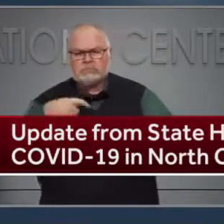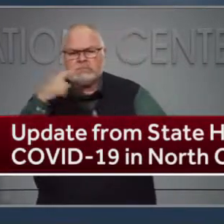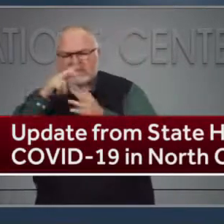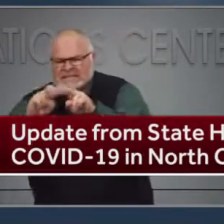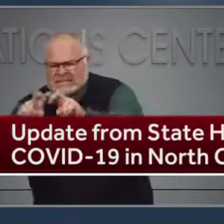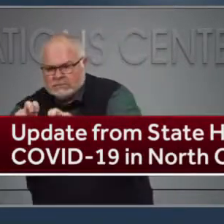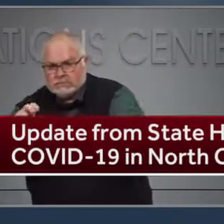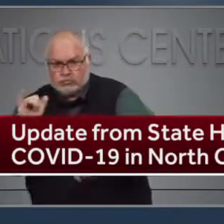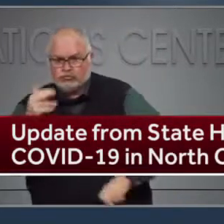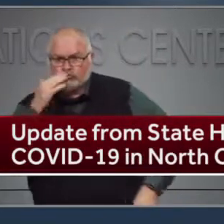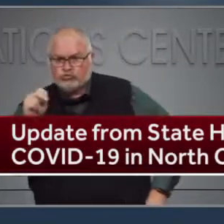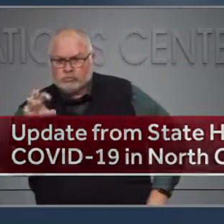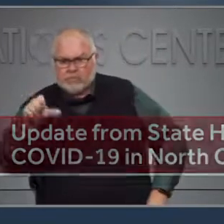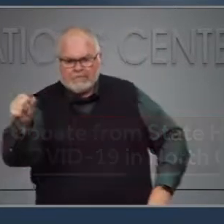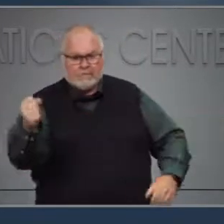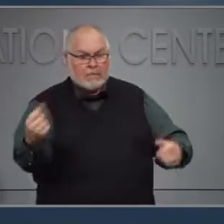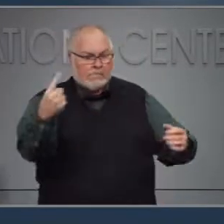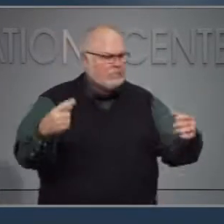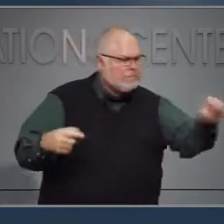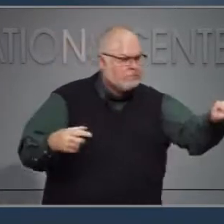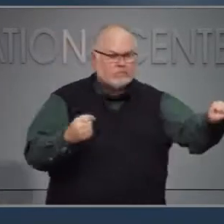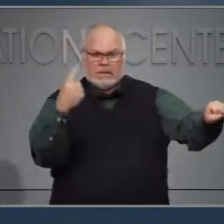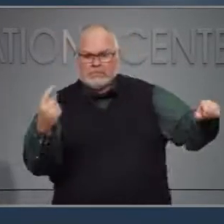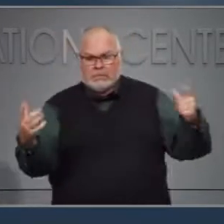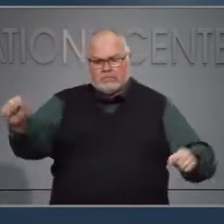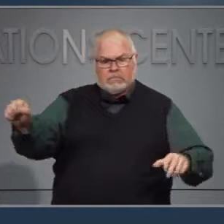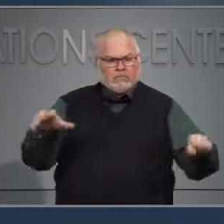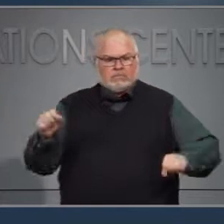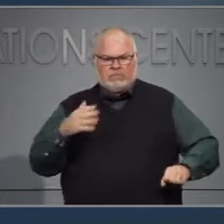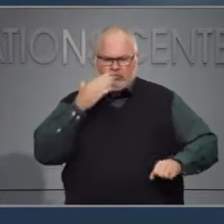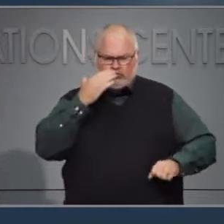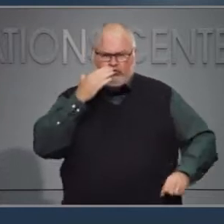AN OUTBREAKS ARE BEING RESOLVED FASTER. ALL GOOD NEWS.